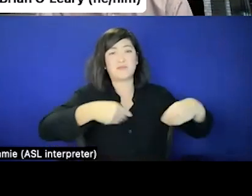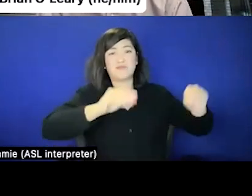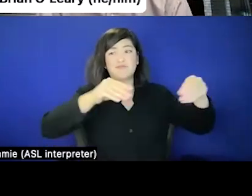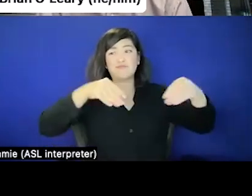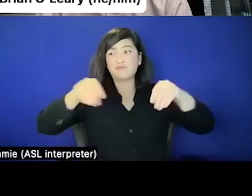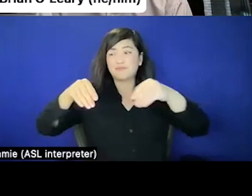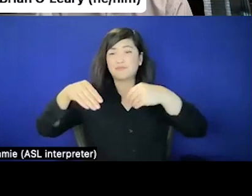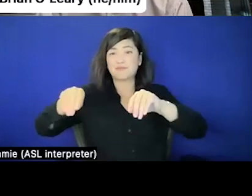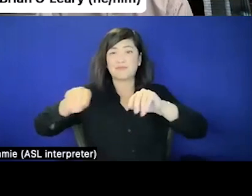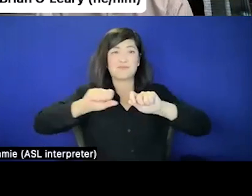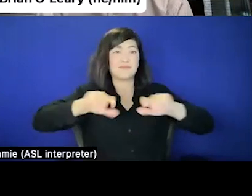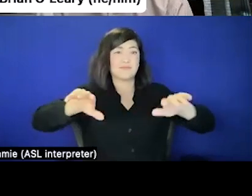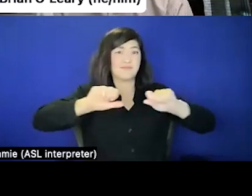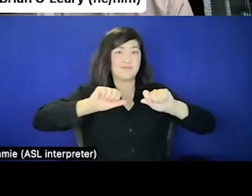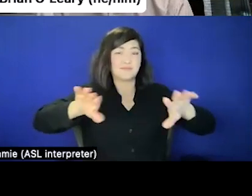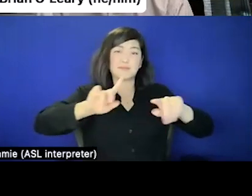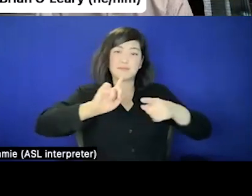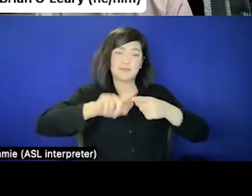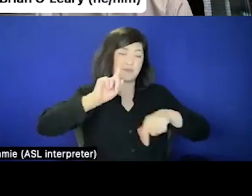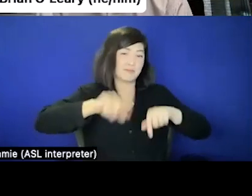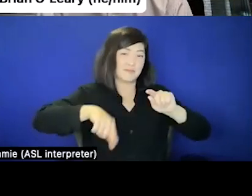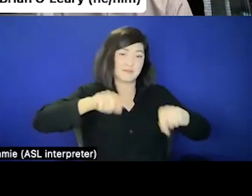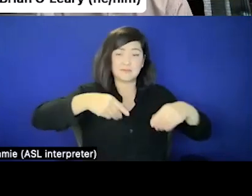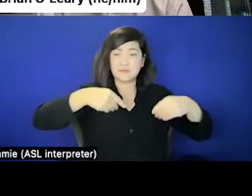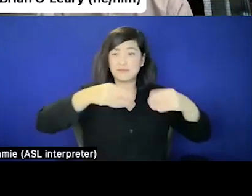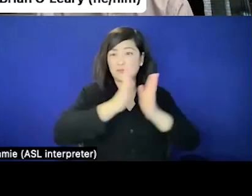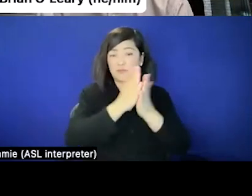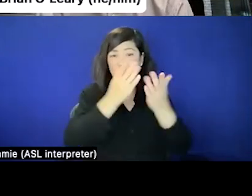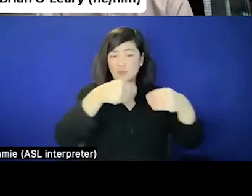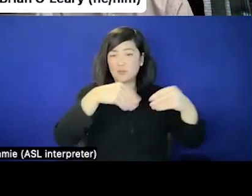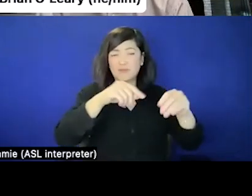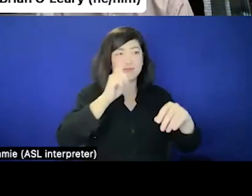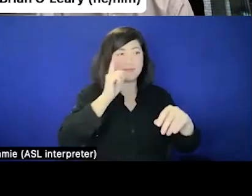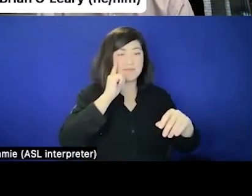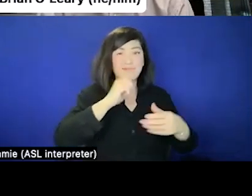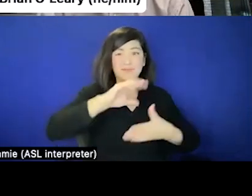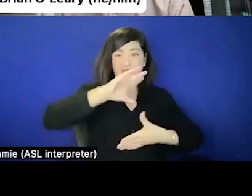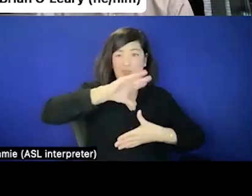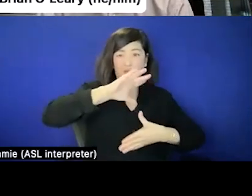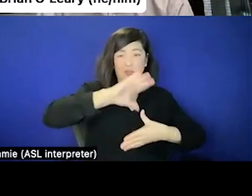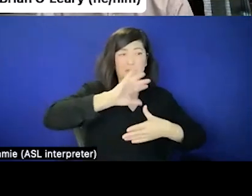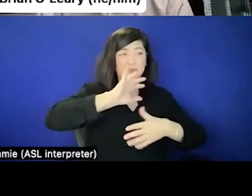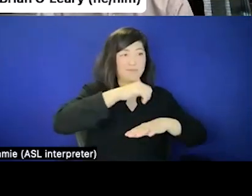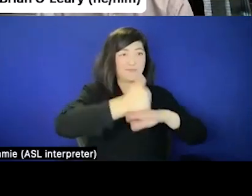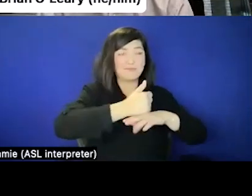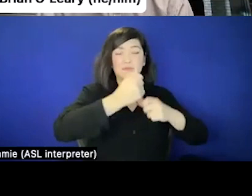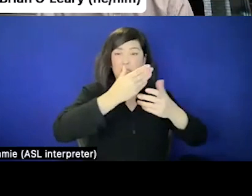number of different retail outlets across North America. That creates accounting as well as order